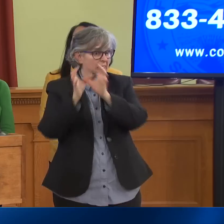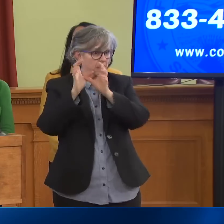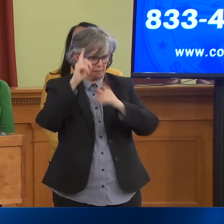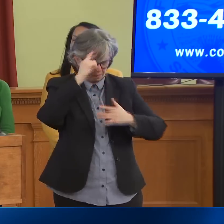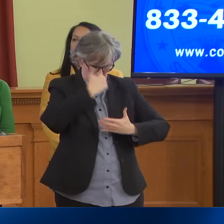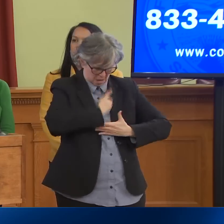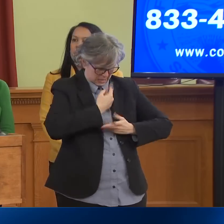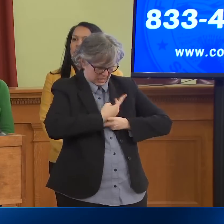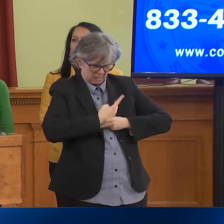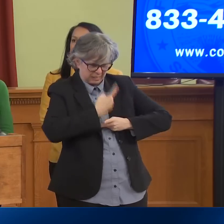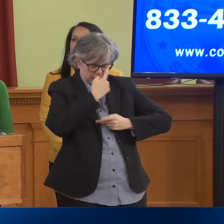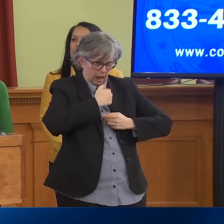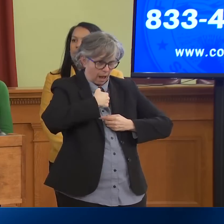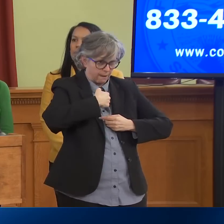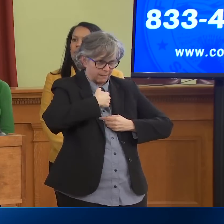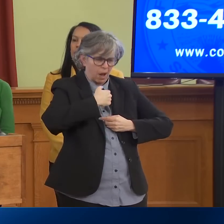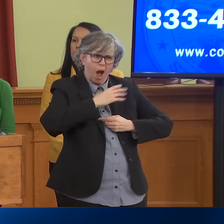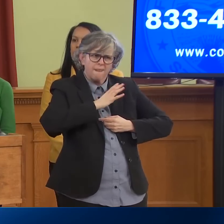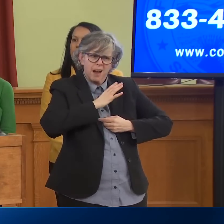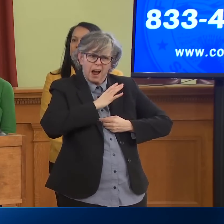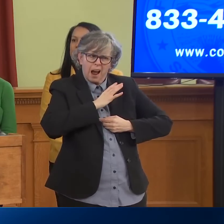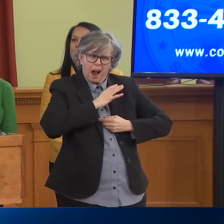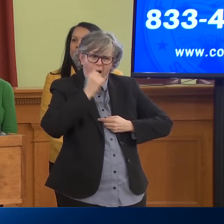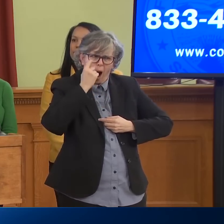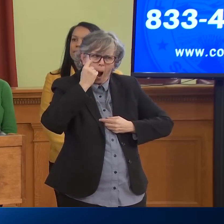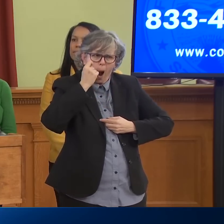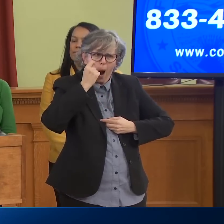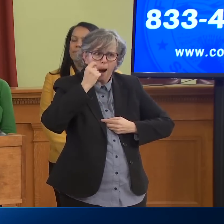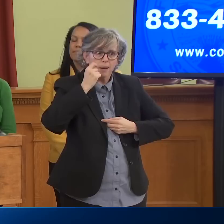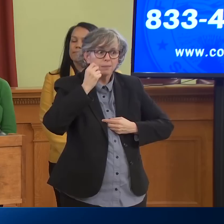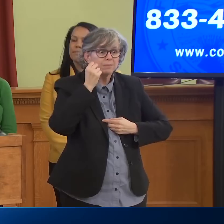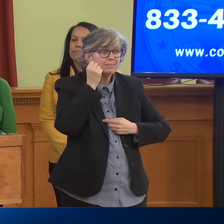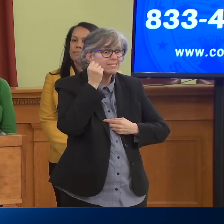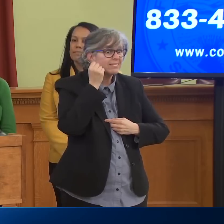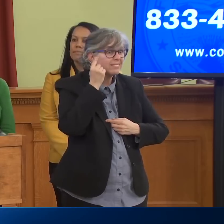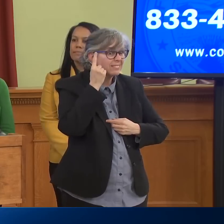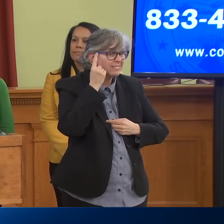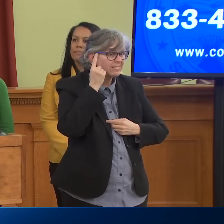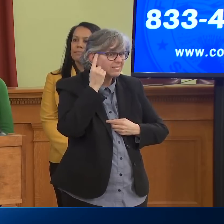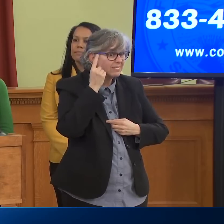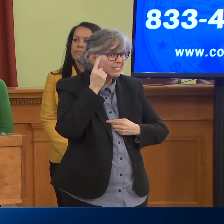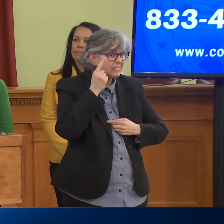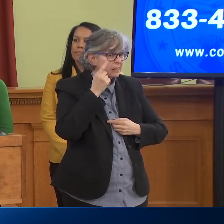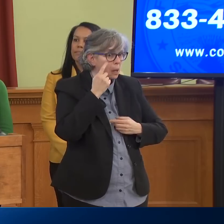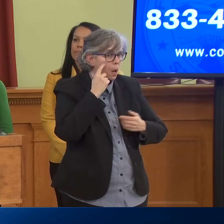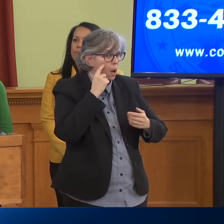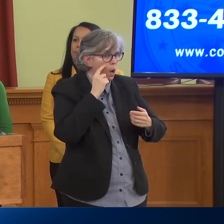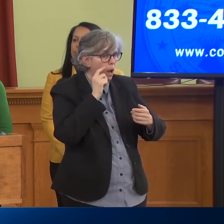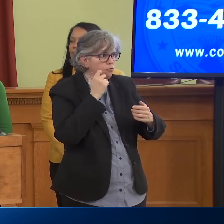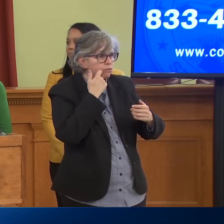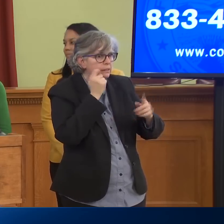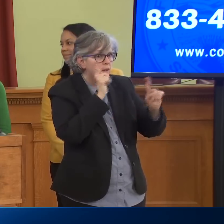WE KNOW THAT THERE ARE -- THAT THERE IS A TENDENCY WHEN A CRISIS HITS TO LOOK TO YOURSELF. I SAY THIS SO THAT IF YOU HAVE